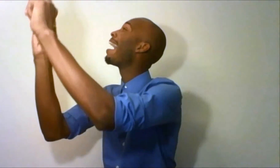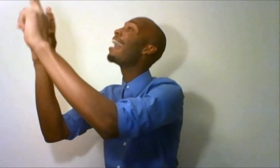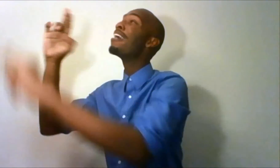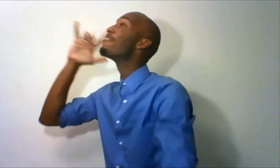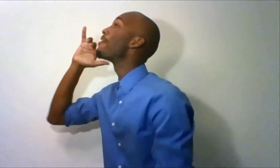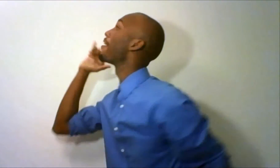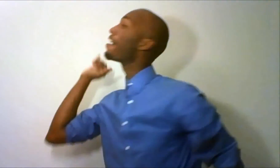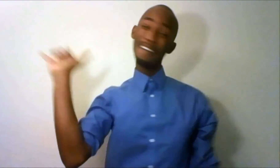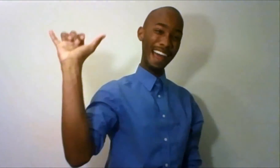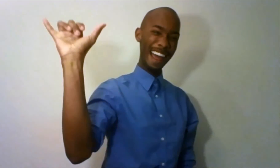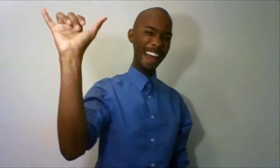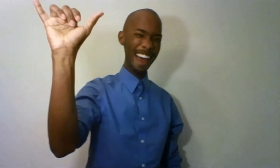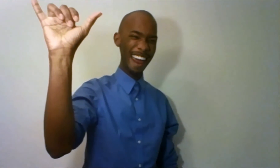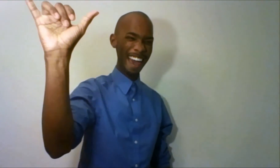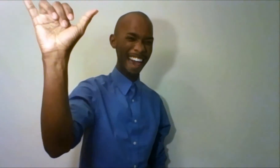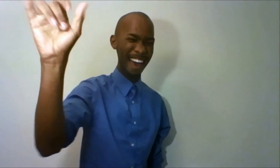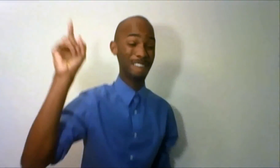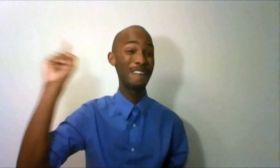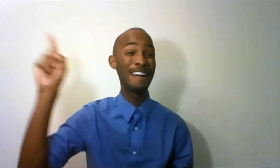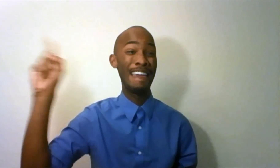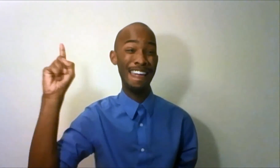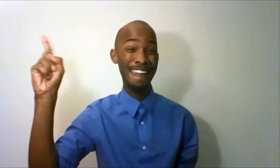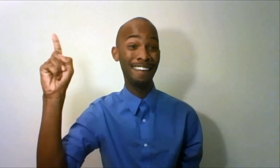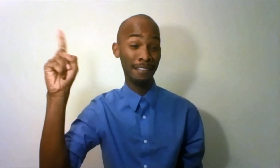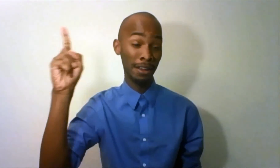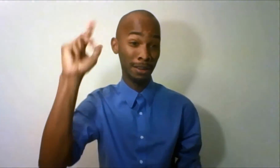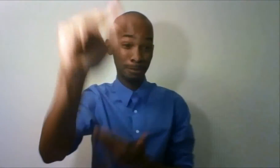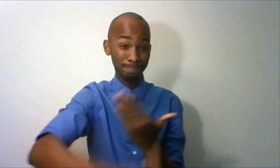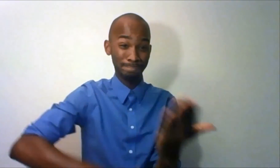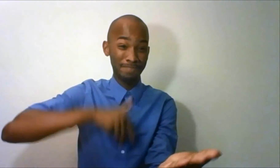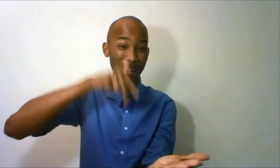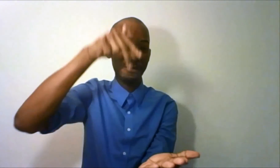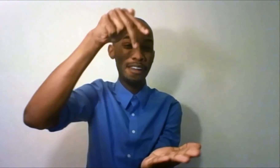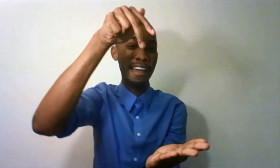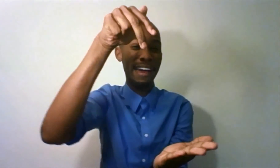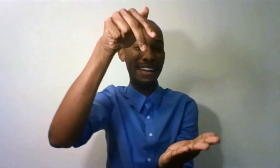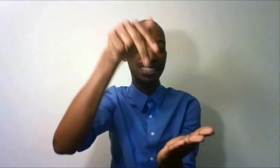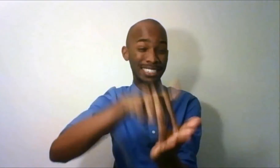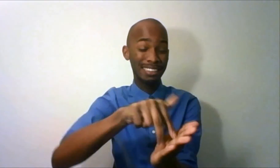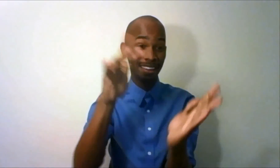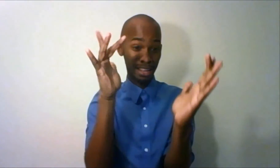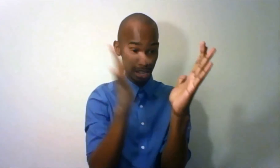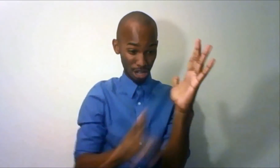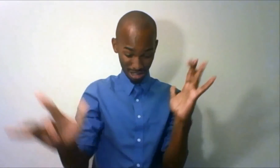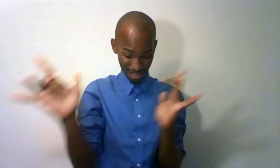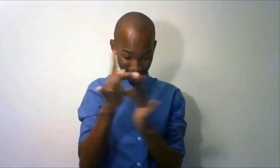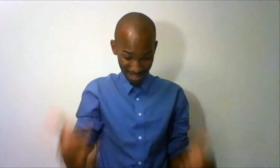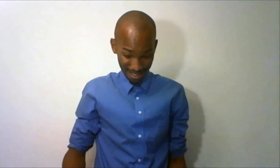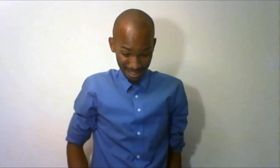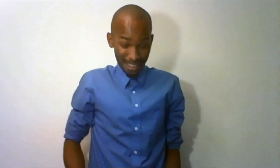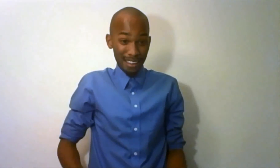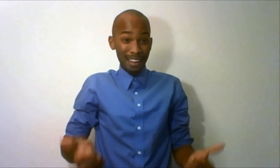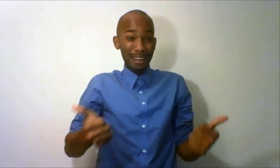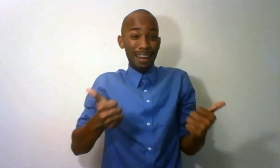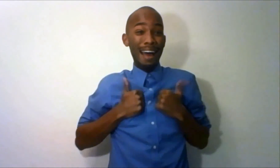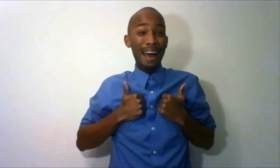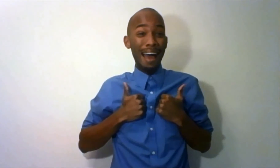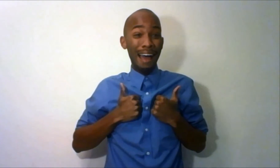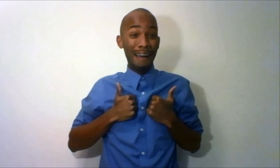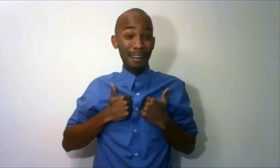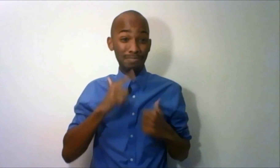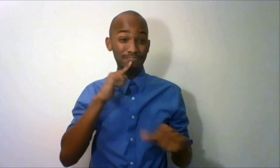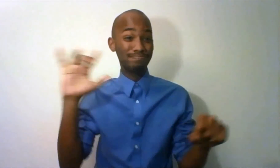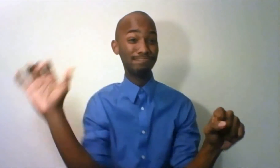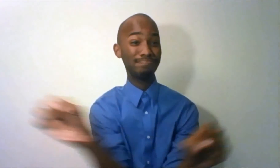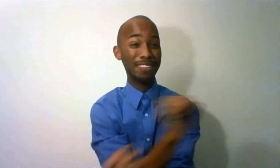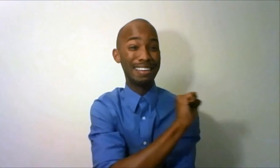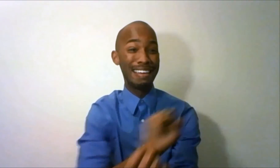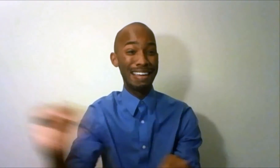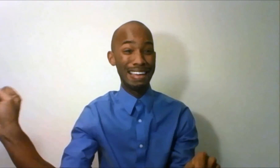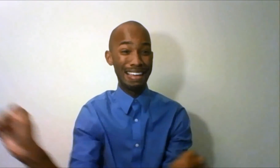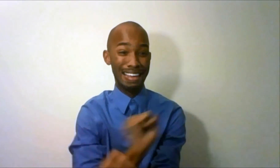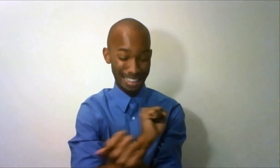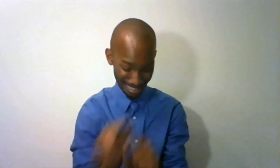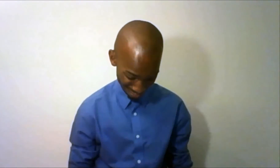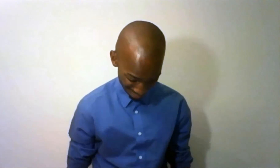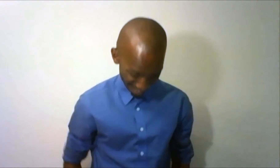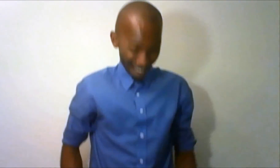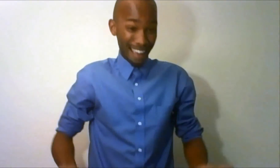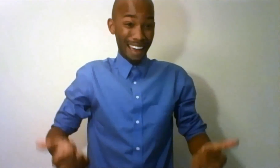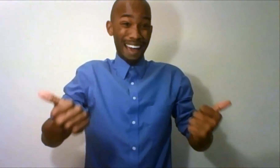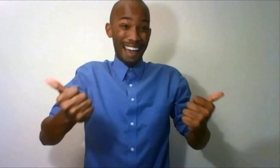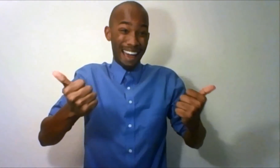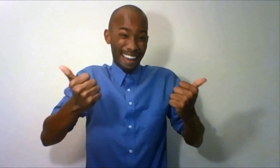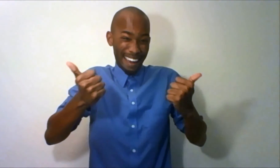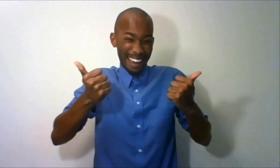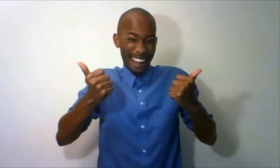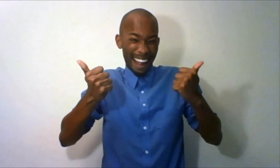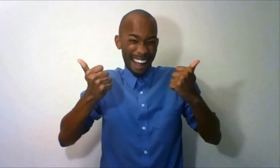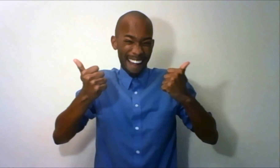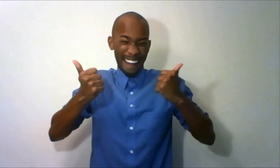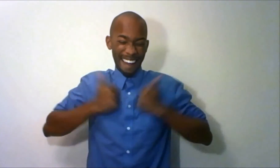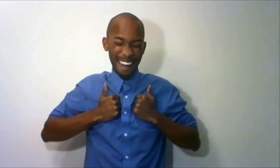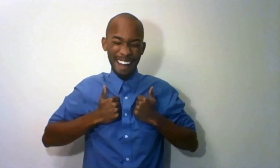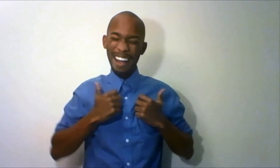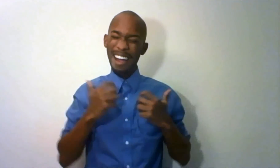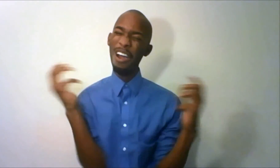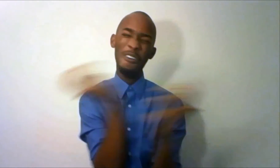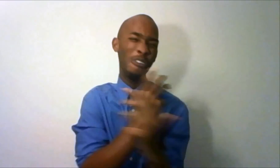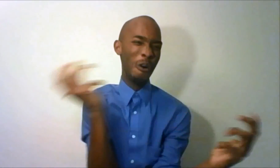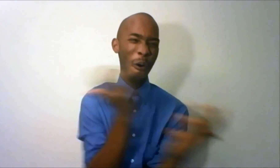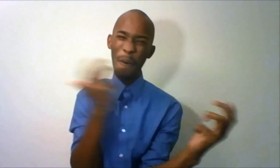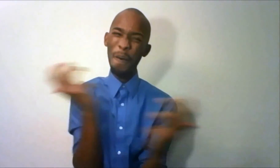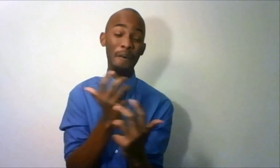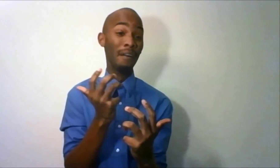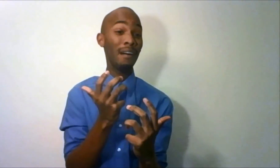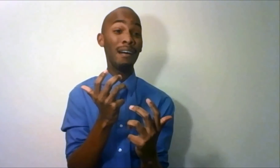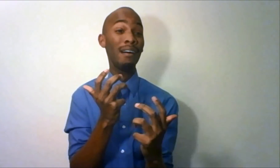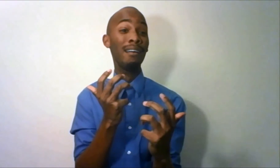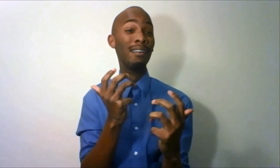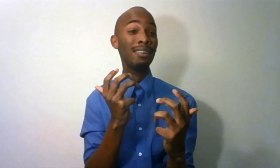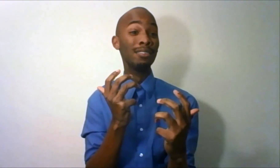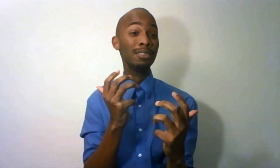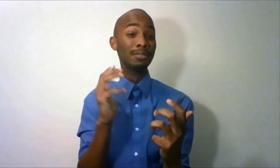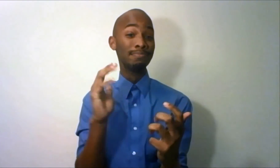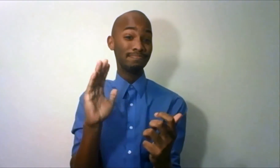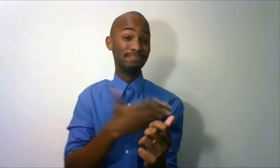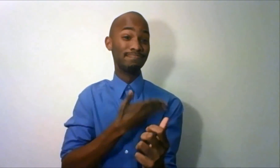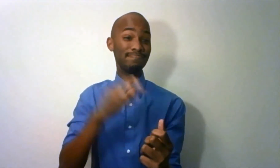Forever he is risen He is alive, He is alive!